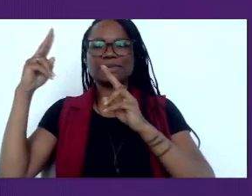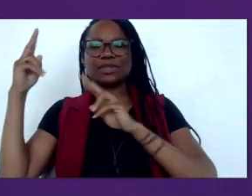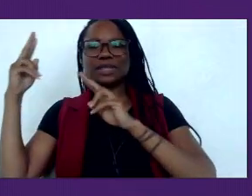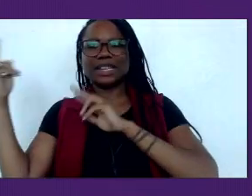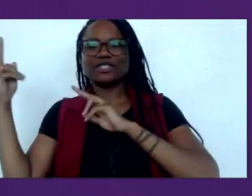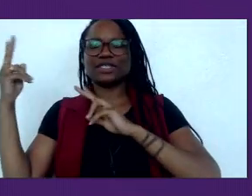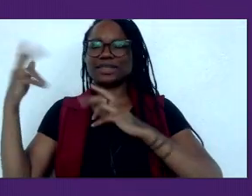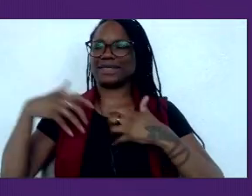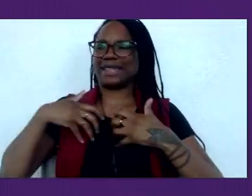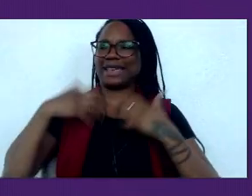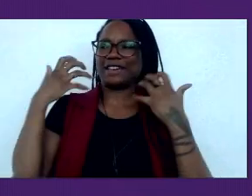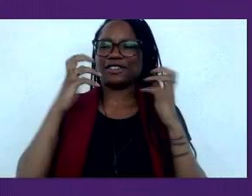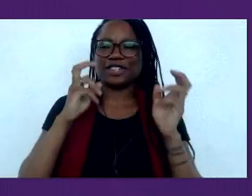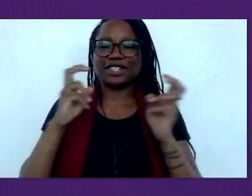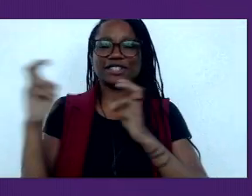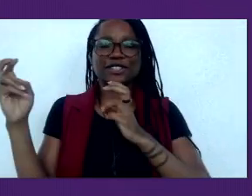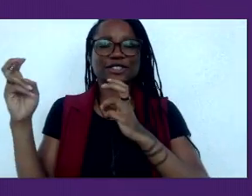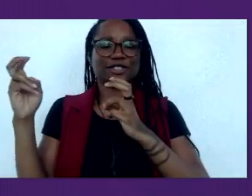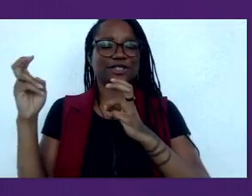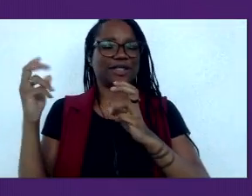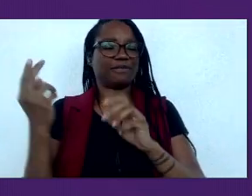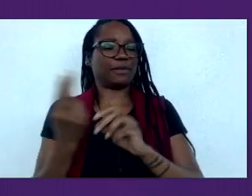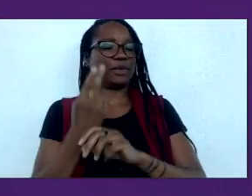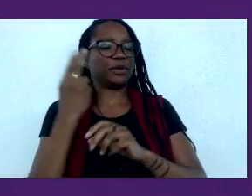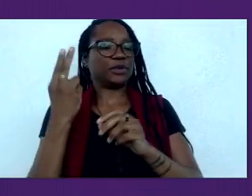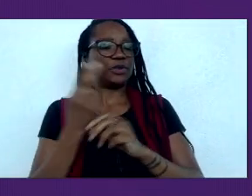and from using blackmail to make one surrender.